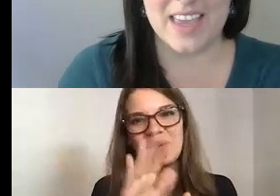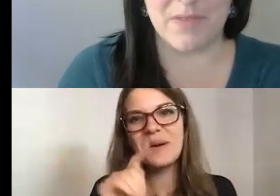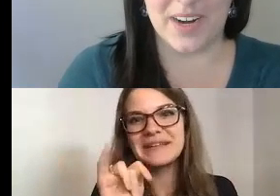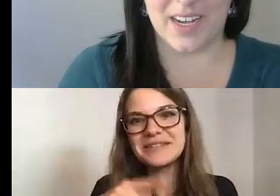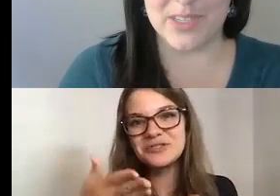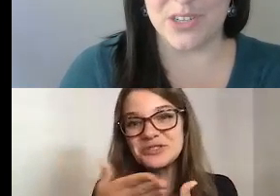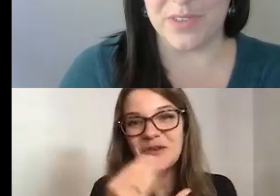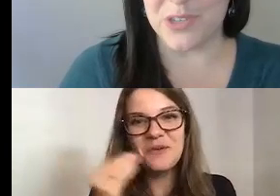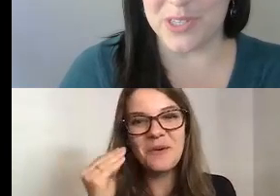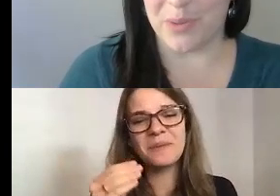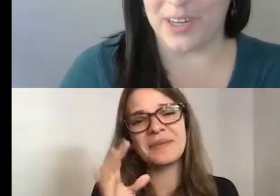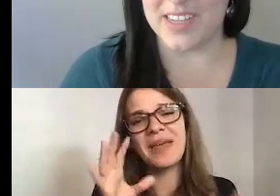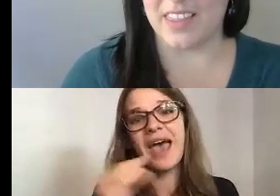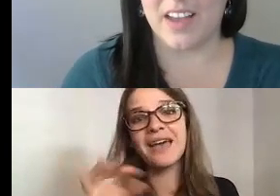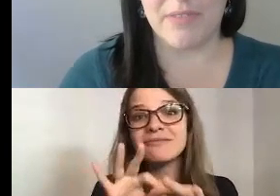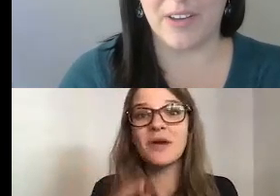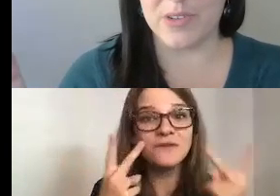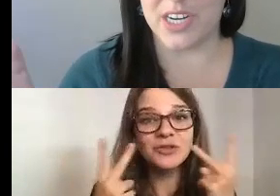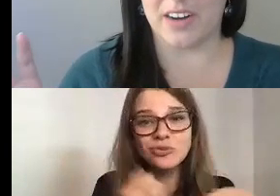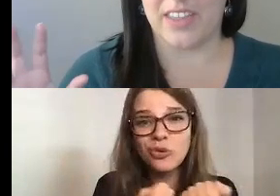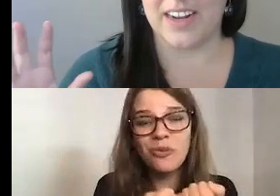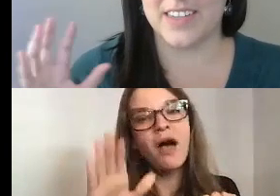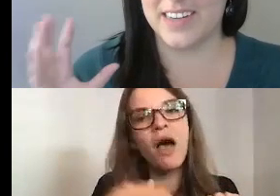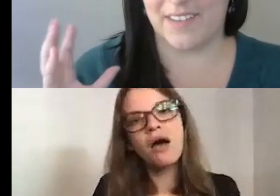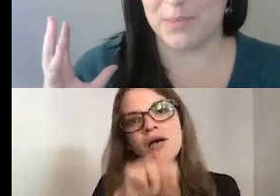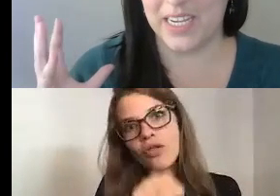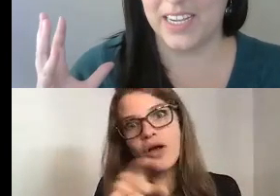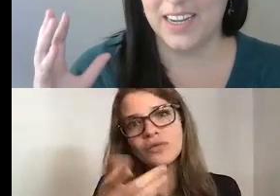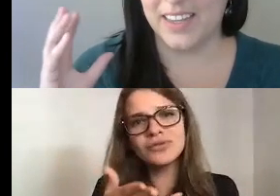even when it comes to visual supports I love how you shared that it doesn't have to be